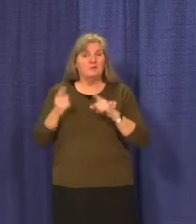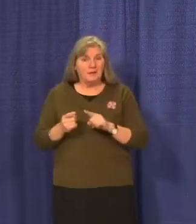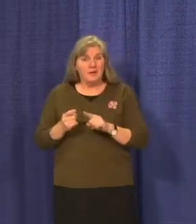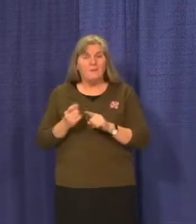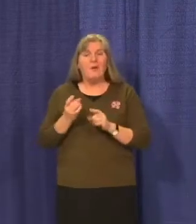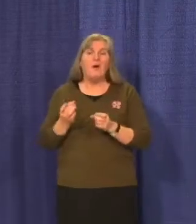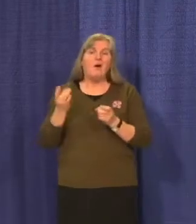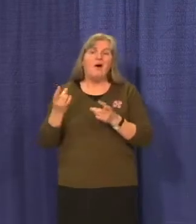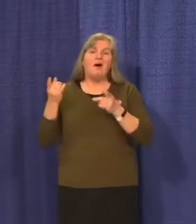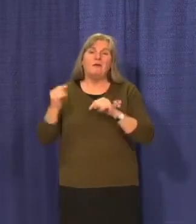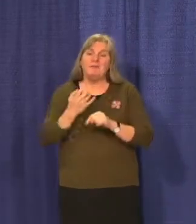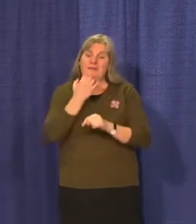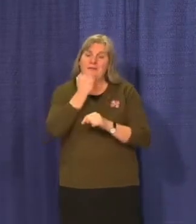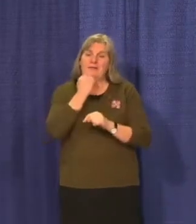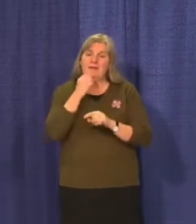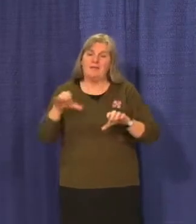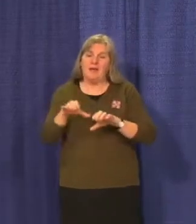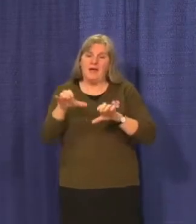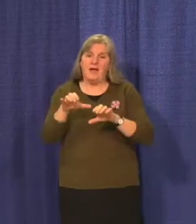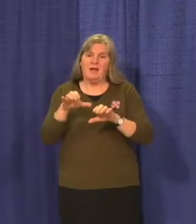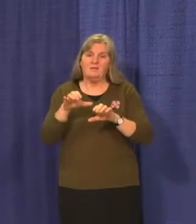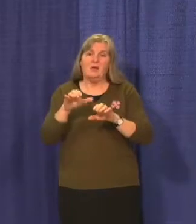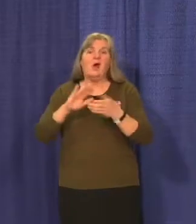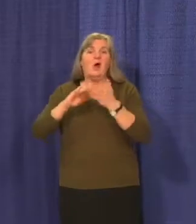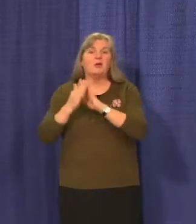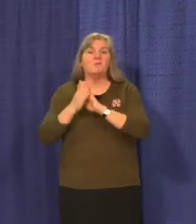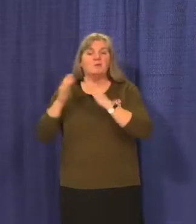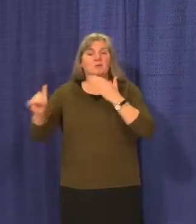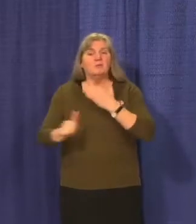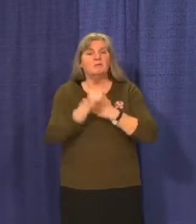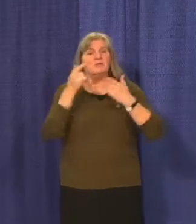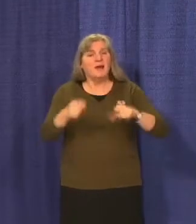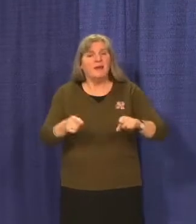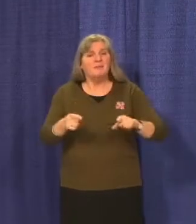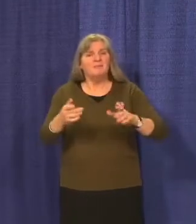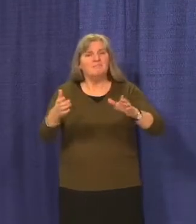the kind of selfish actions let put our communities at unnecessary risk.